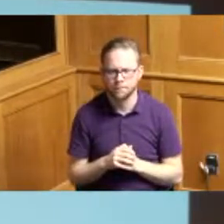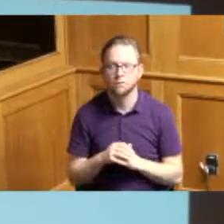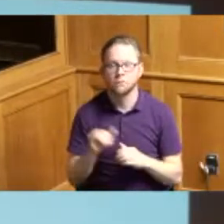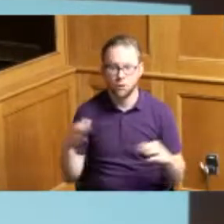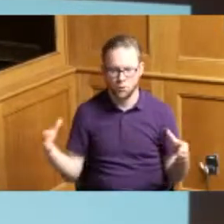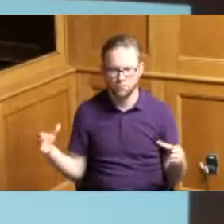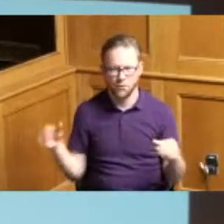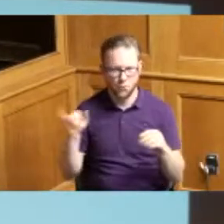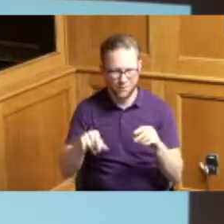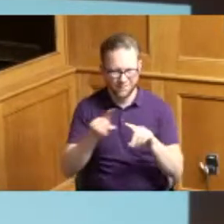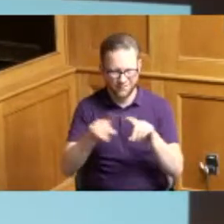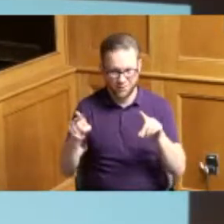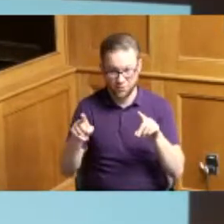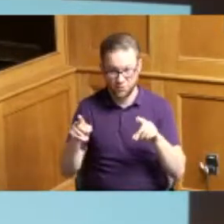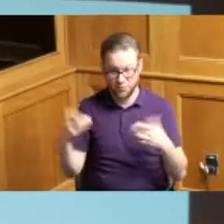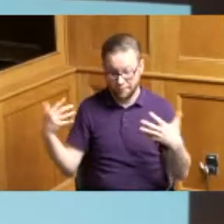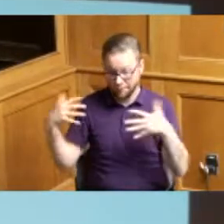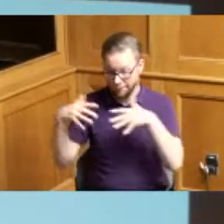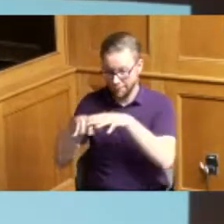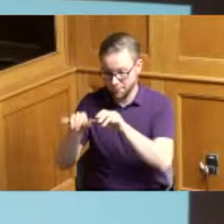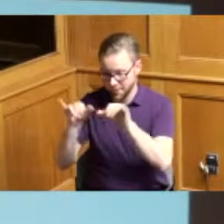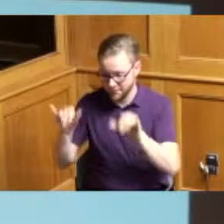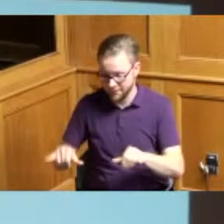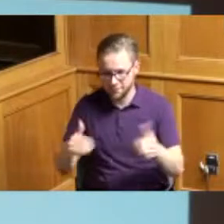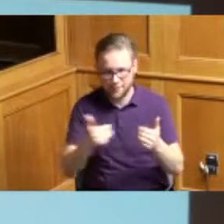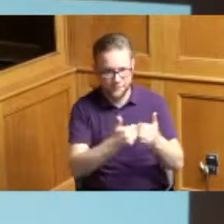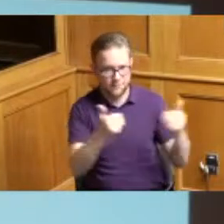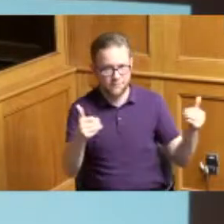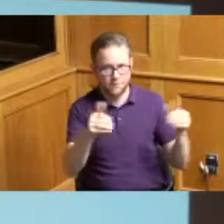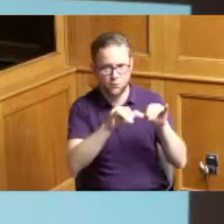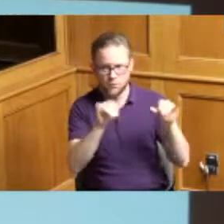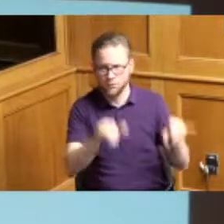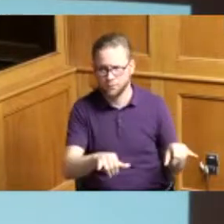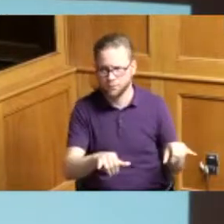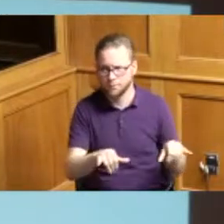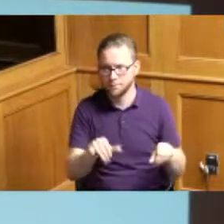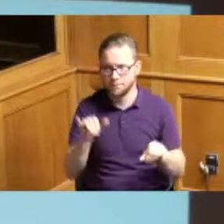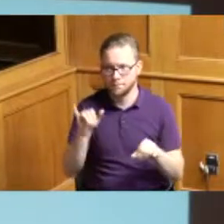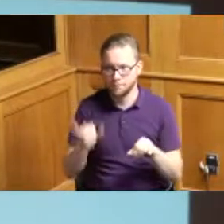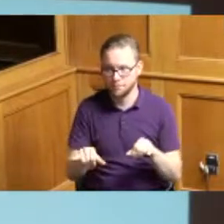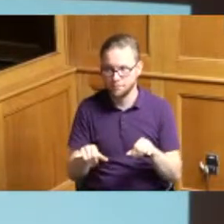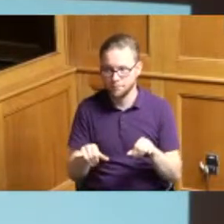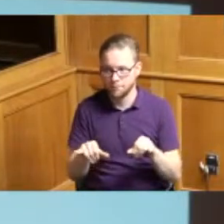server system but these are all while there are two types of system MSD is an integrated system